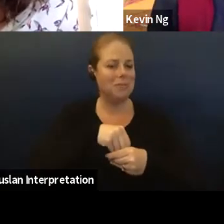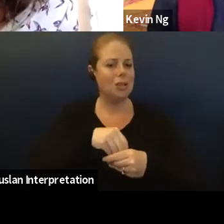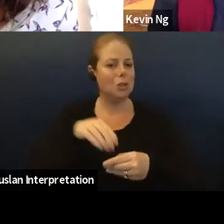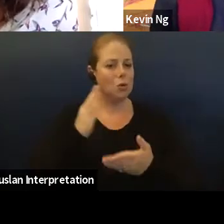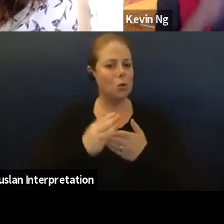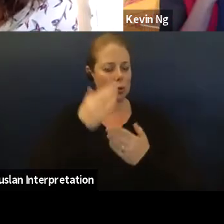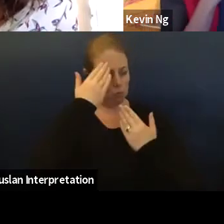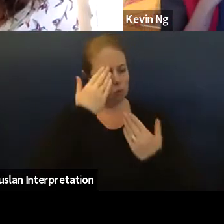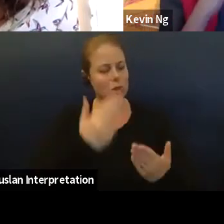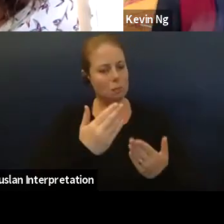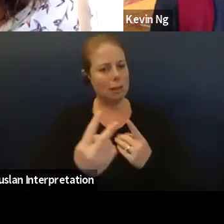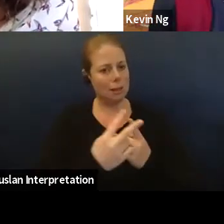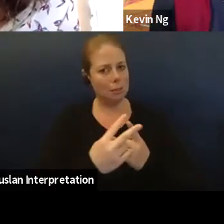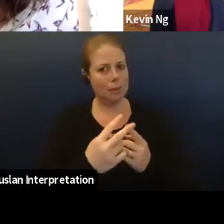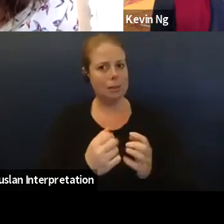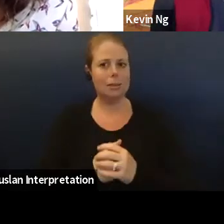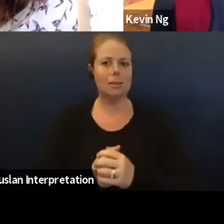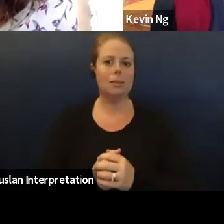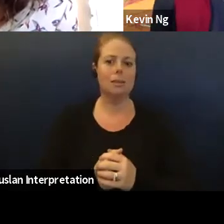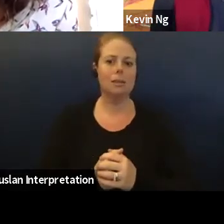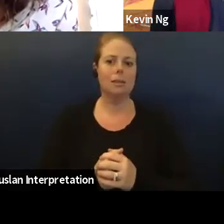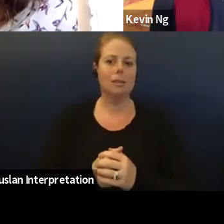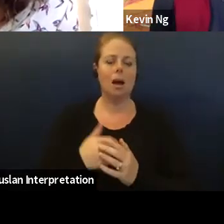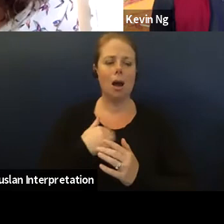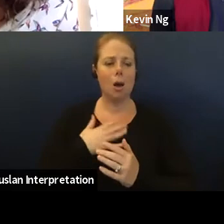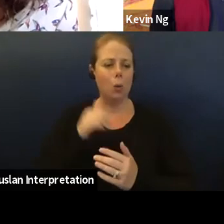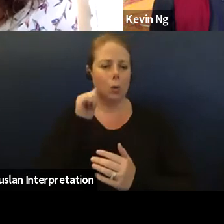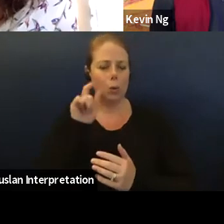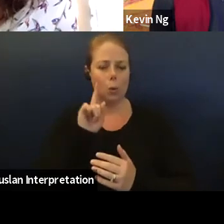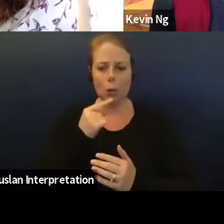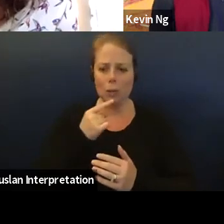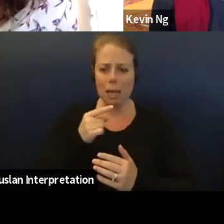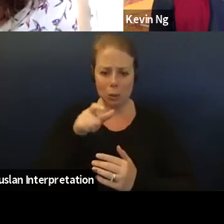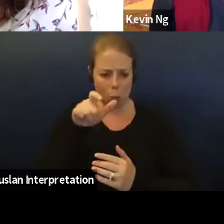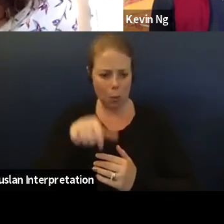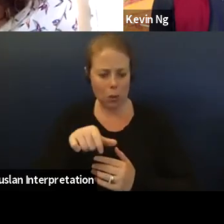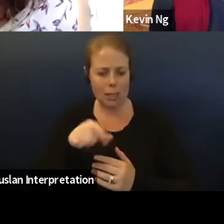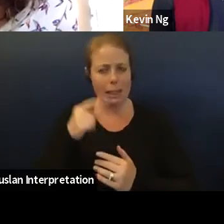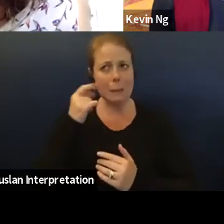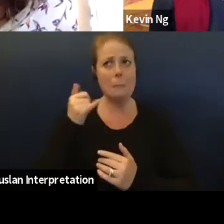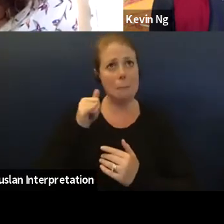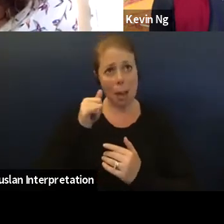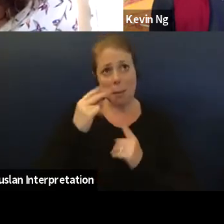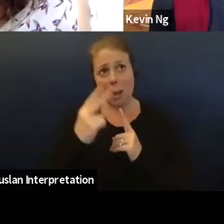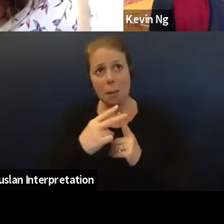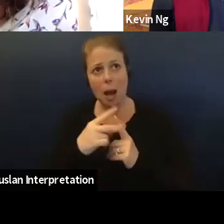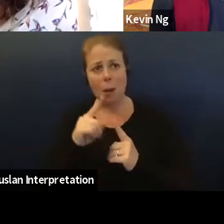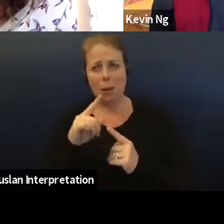that they don't have the expertise in every part of their sector or every part of that